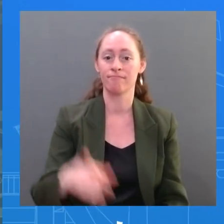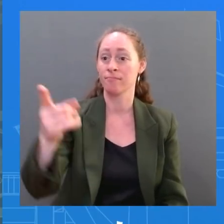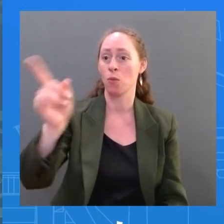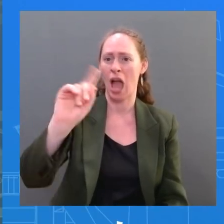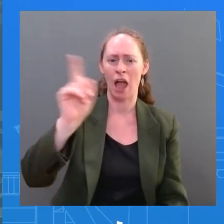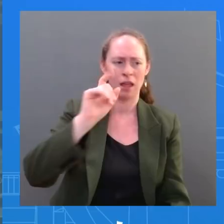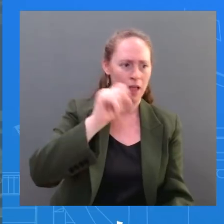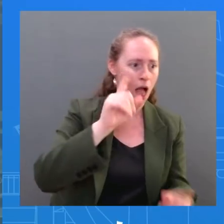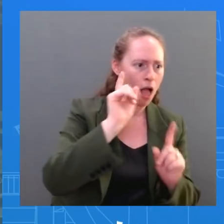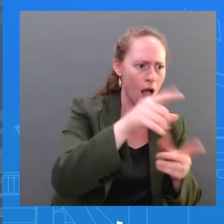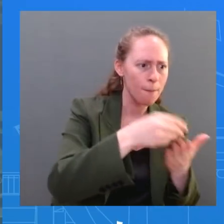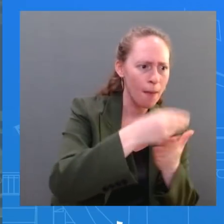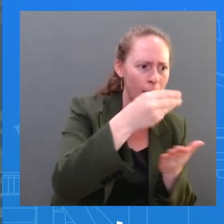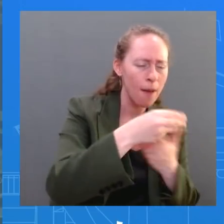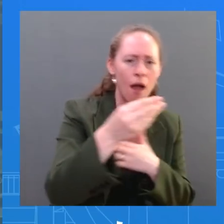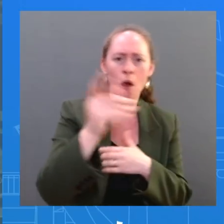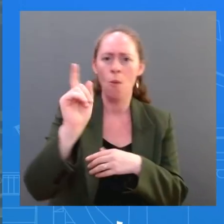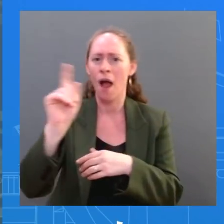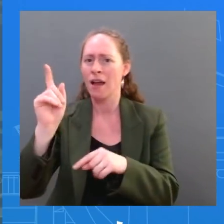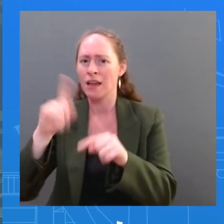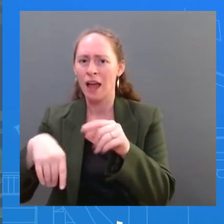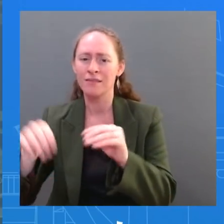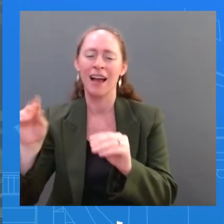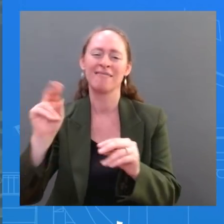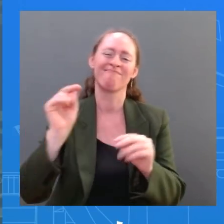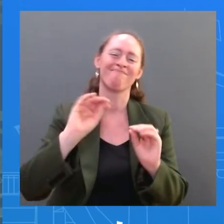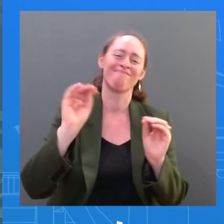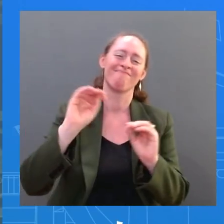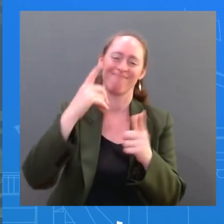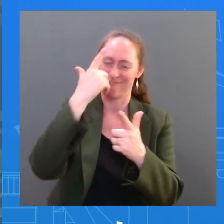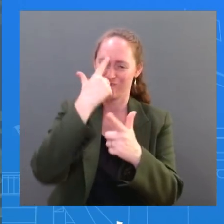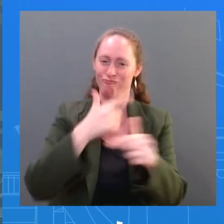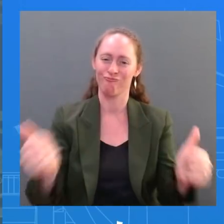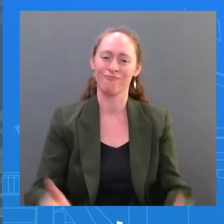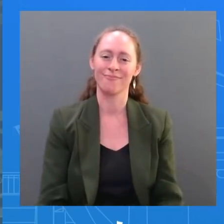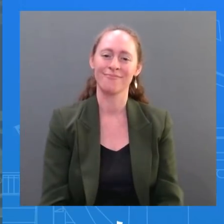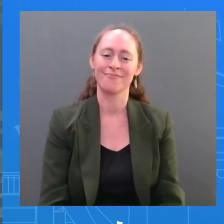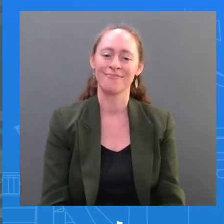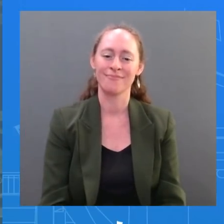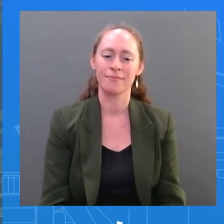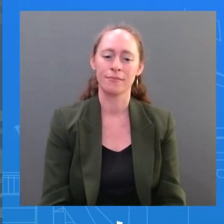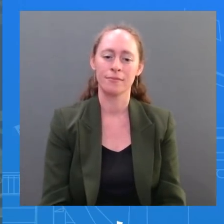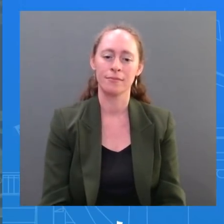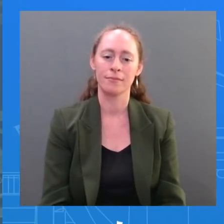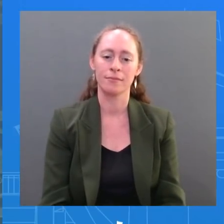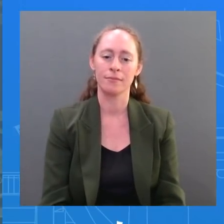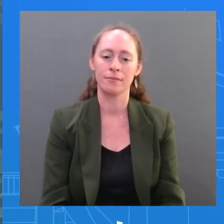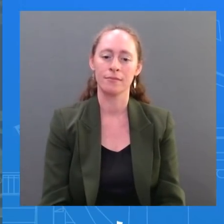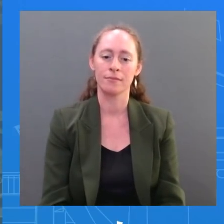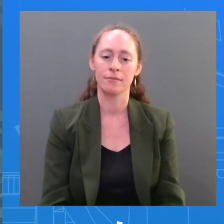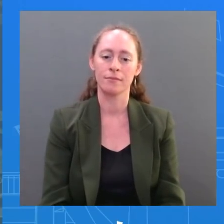And again, I would refer you to Department of Energy on that question. The Press: Thank you, Karine. Ms. Jean-Pierre: Okay. Thank you. We got to go. Okay, go ahead, Phil.